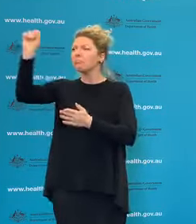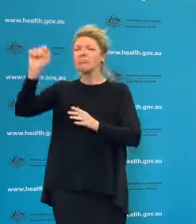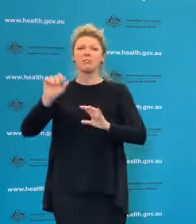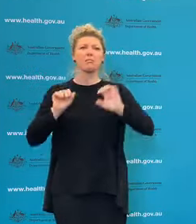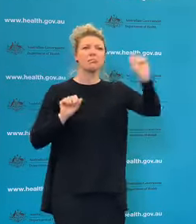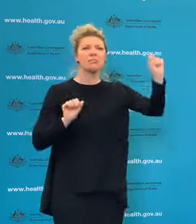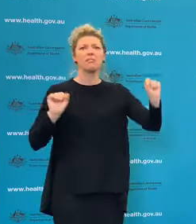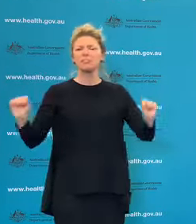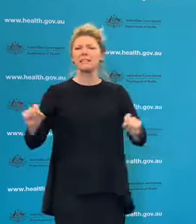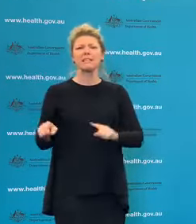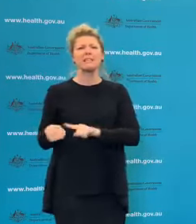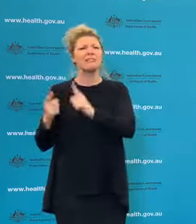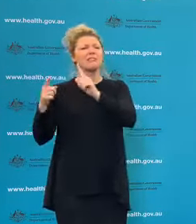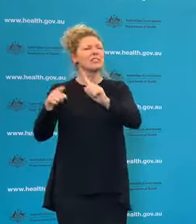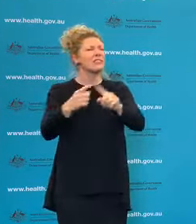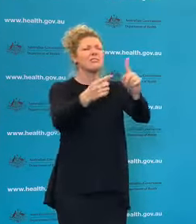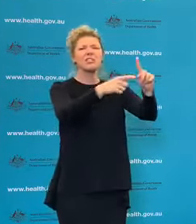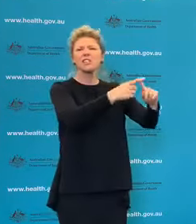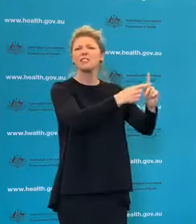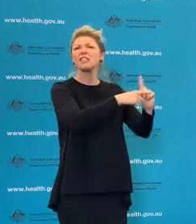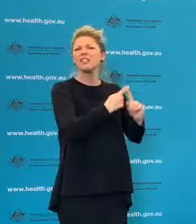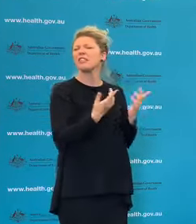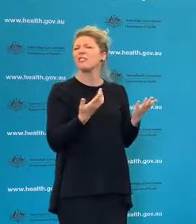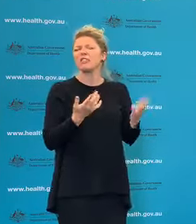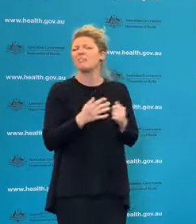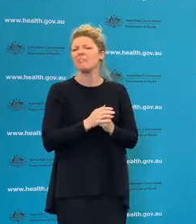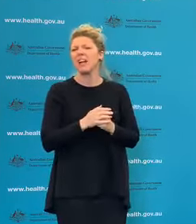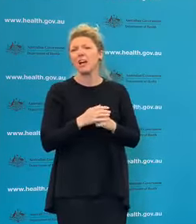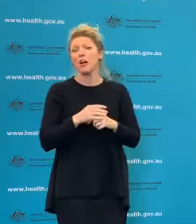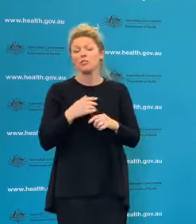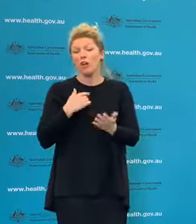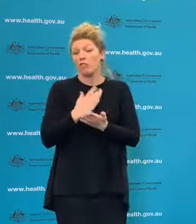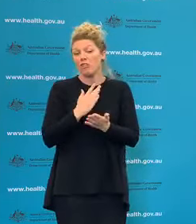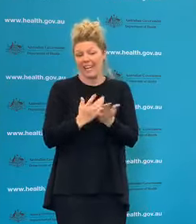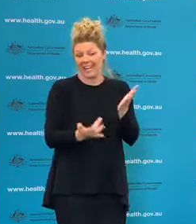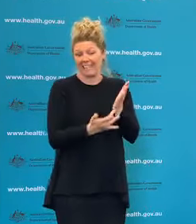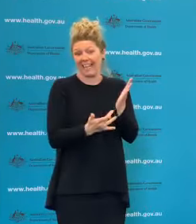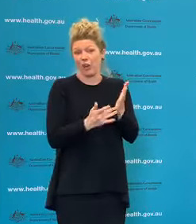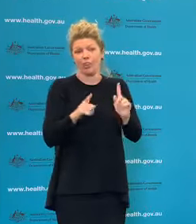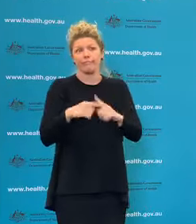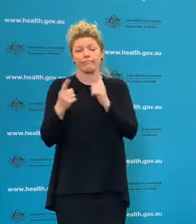world starting to think about how they might apply this technology in their response.